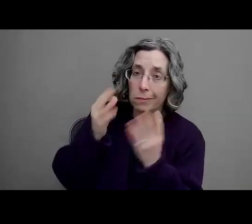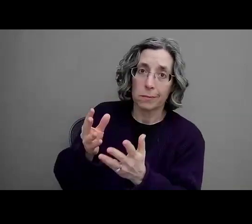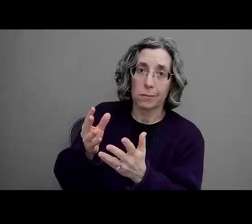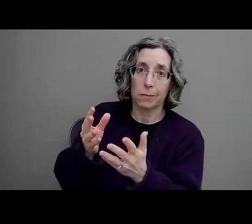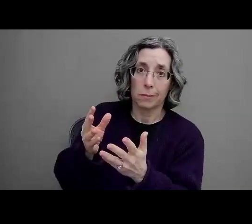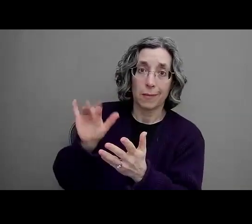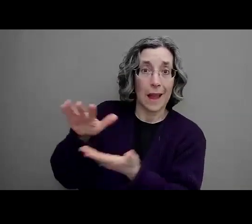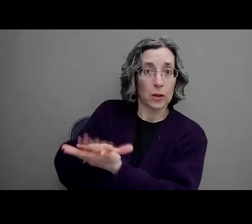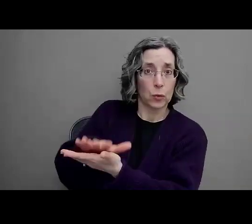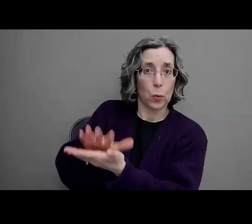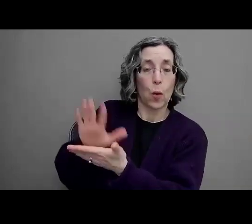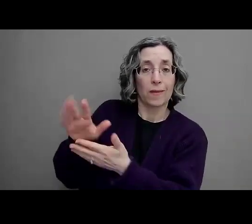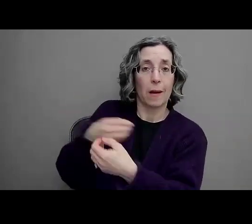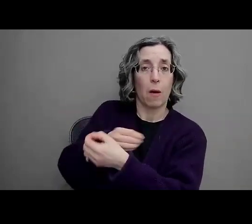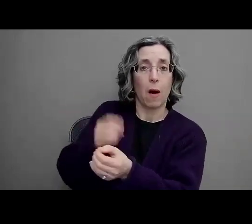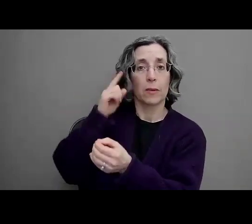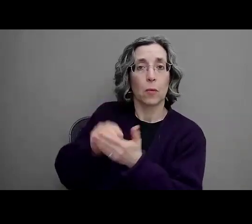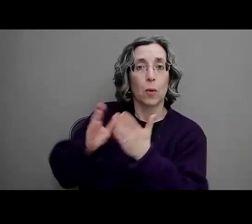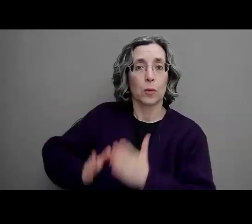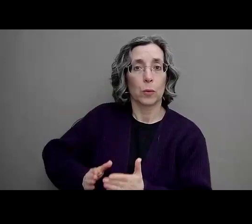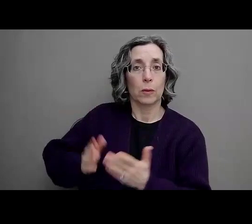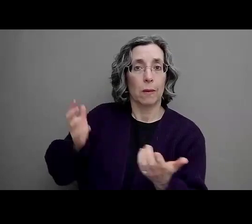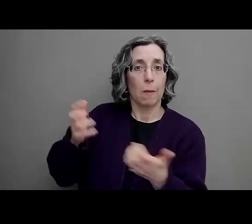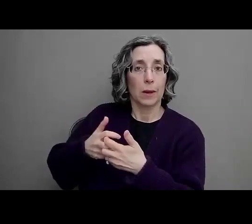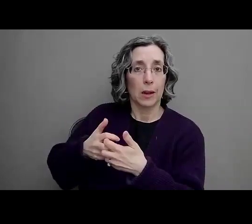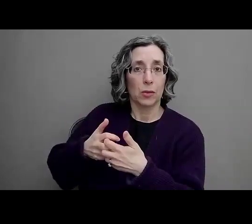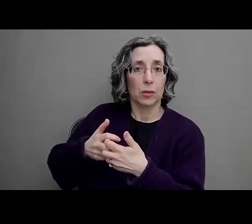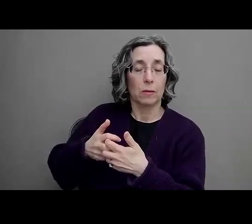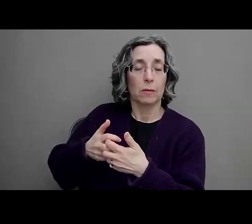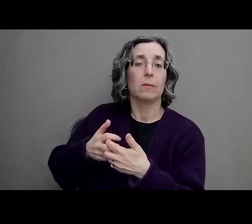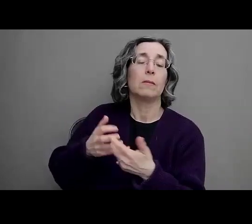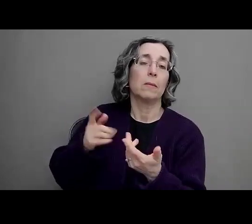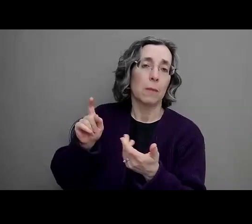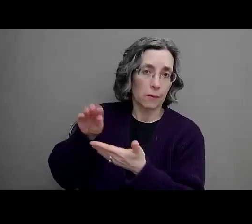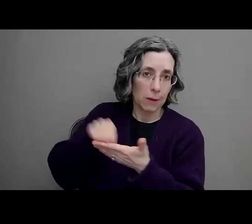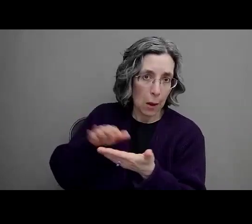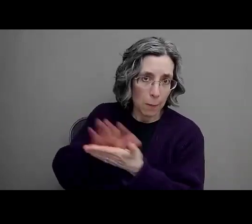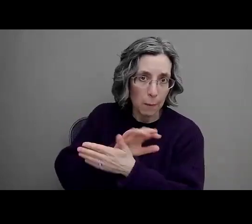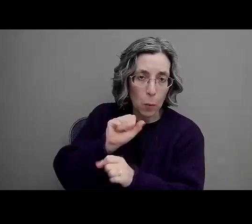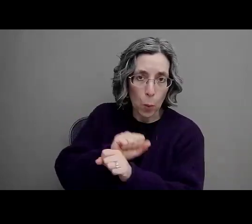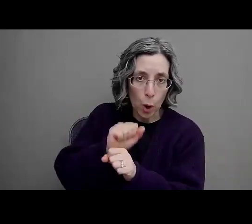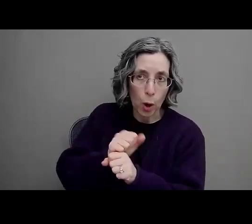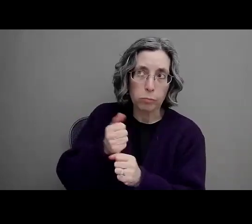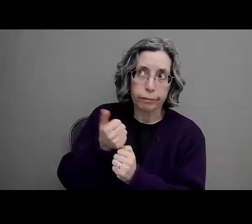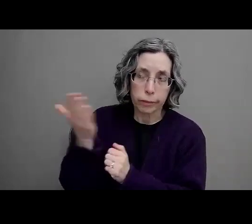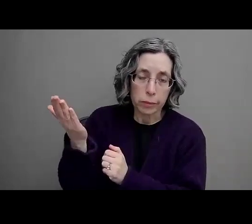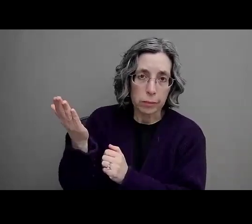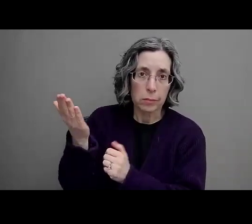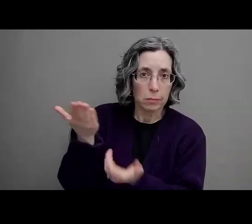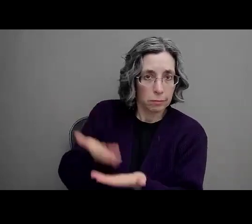Student Accommodation and filling out the proper paperwork that's involved in